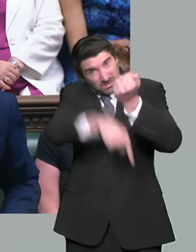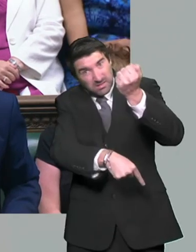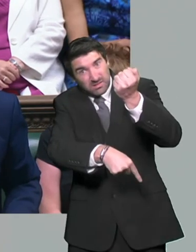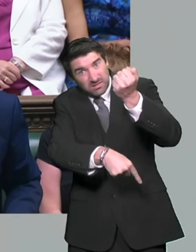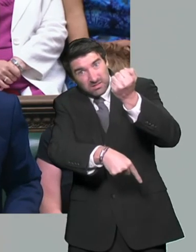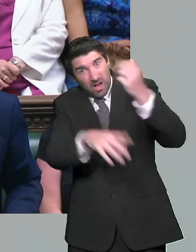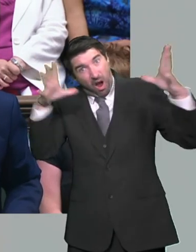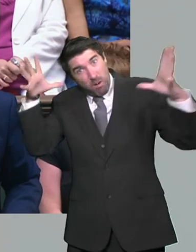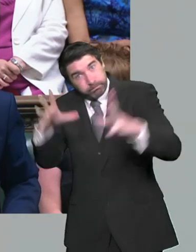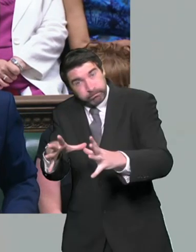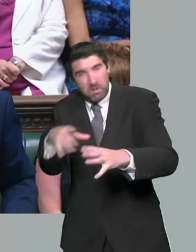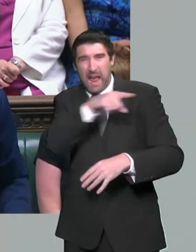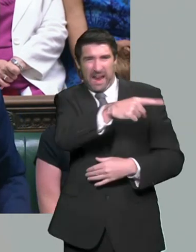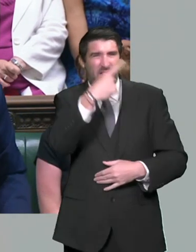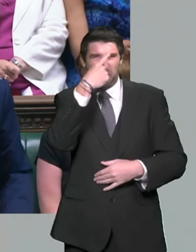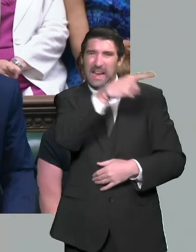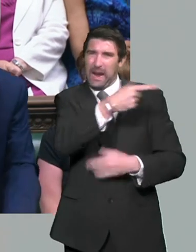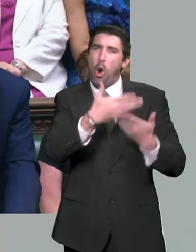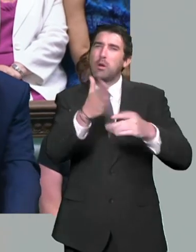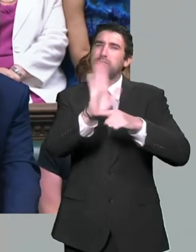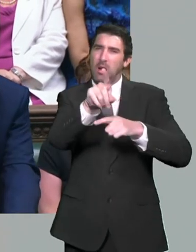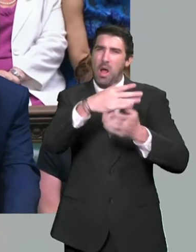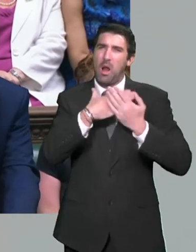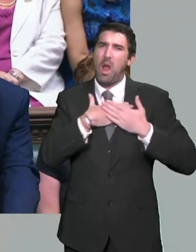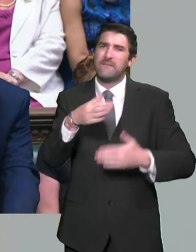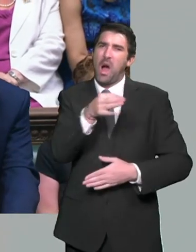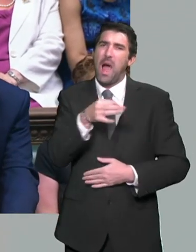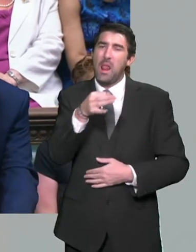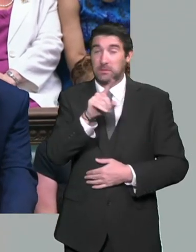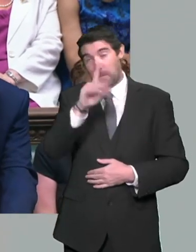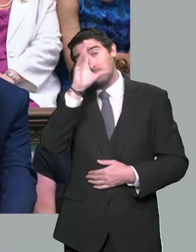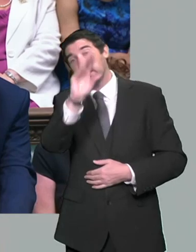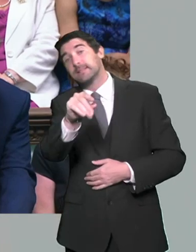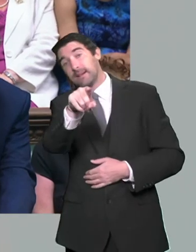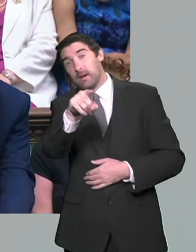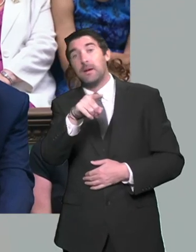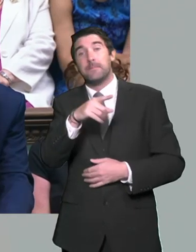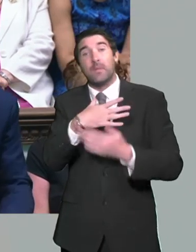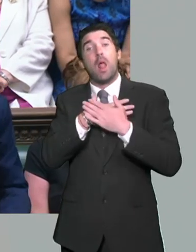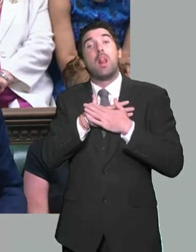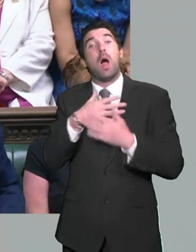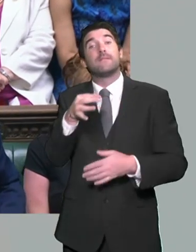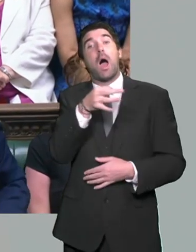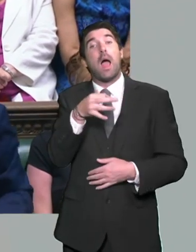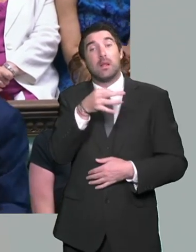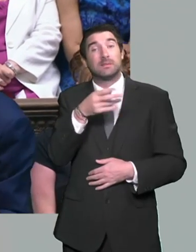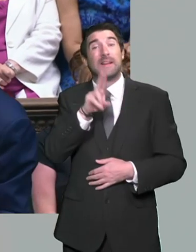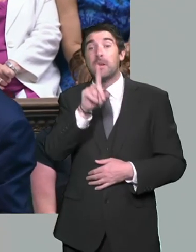Trouble is, Prime Minister, I am reliably informed that contestants that give the public the ick get booted out.